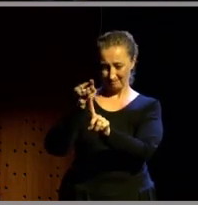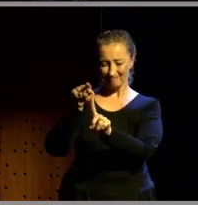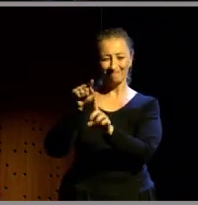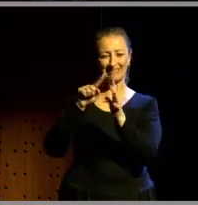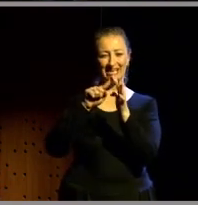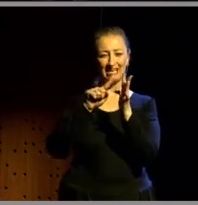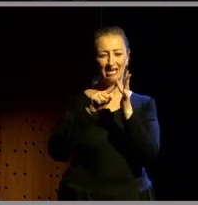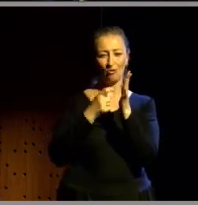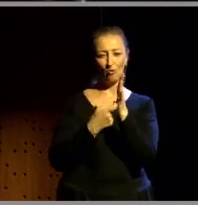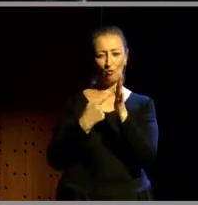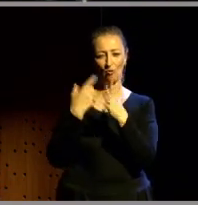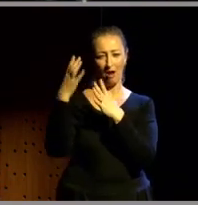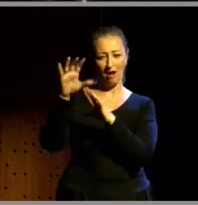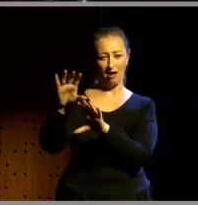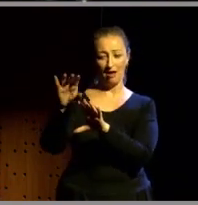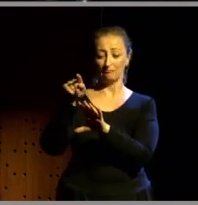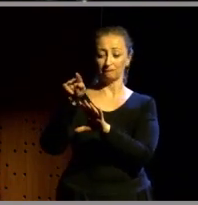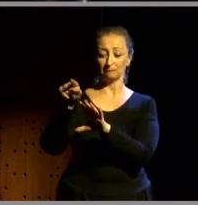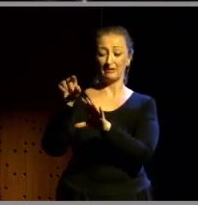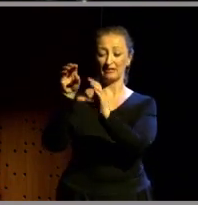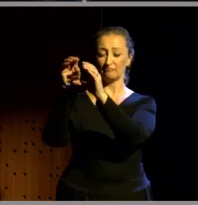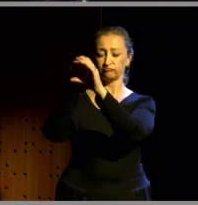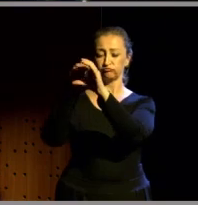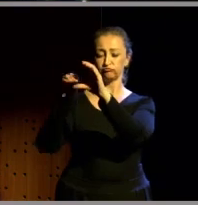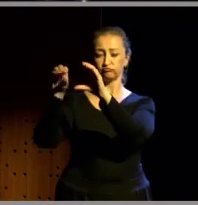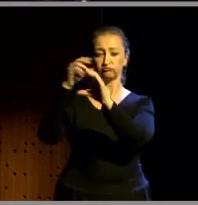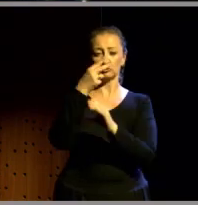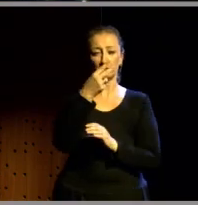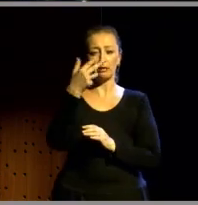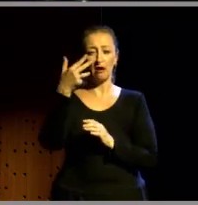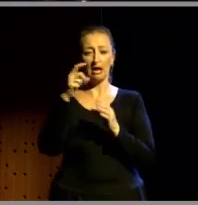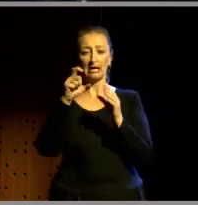And in that nation, there are 29 clans. And the clan's land we're on